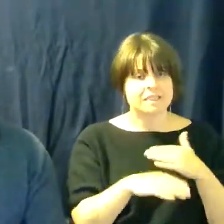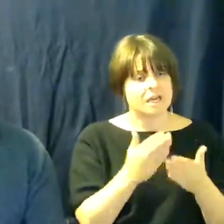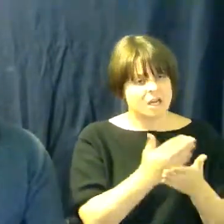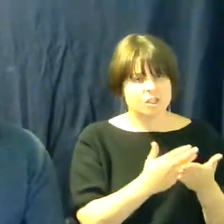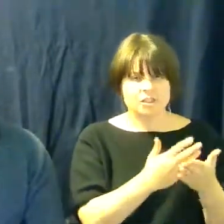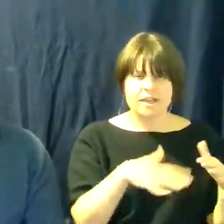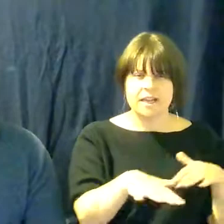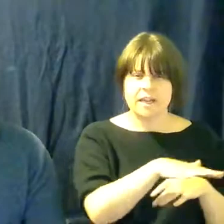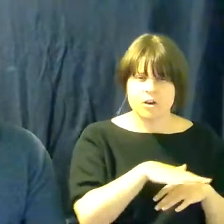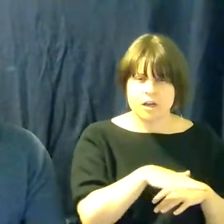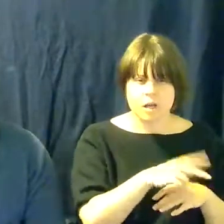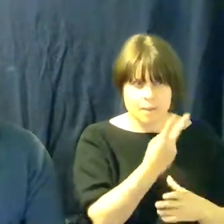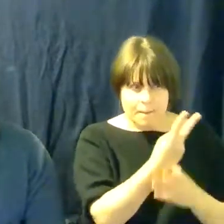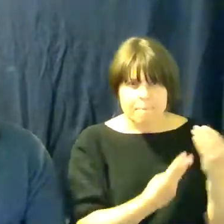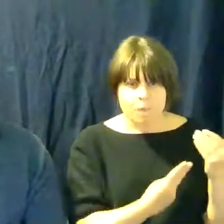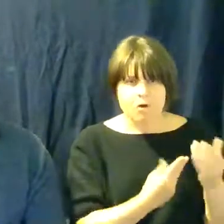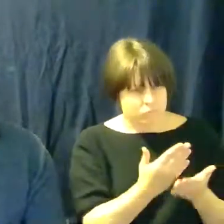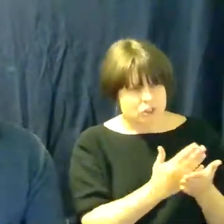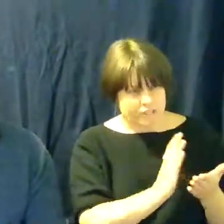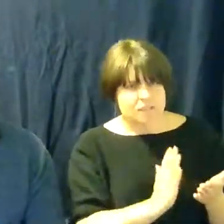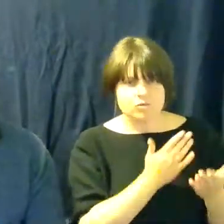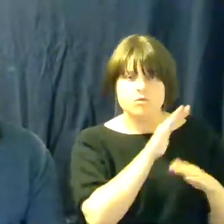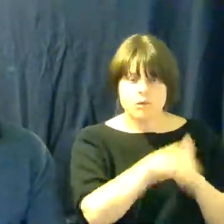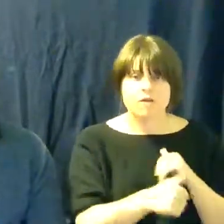his or her own potentials within